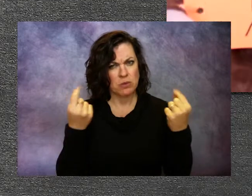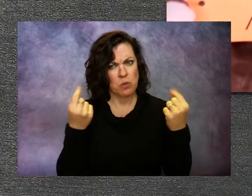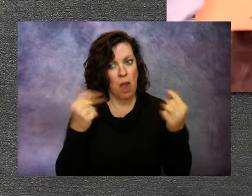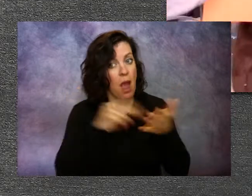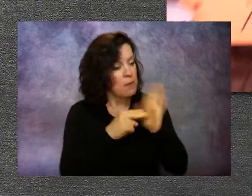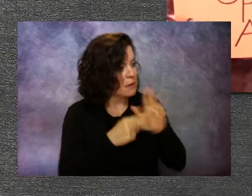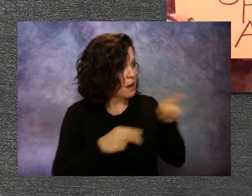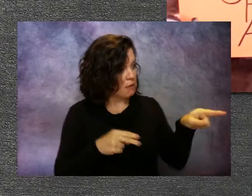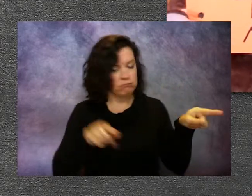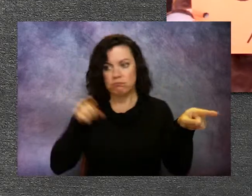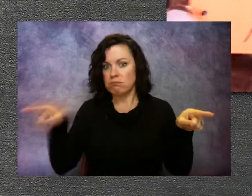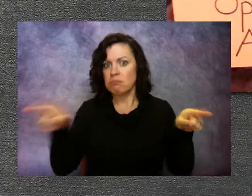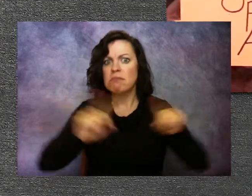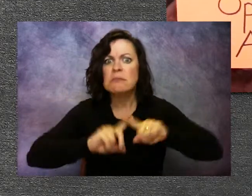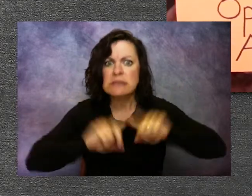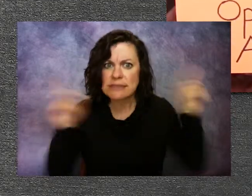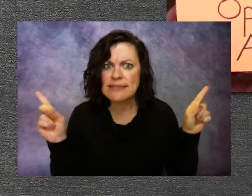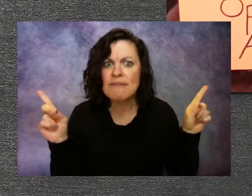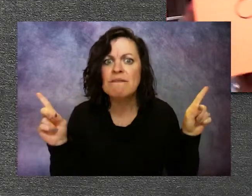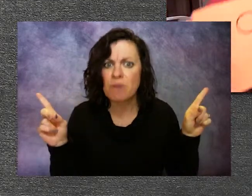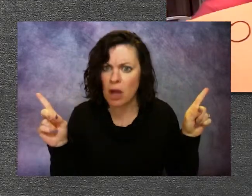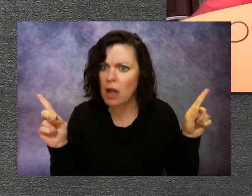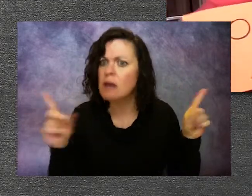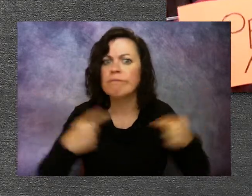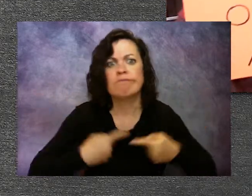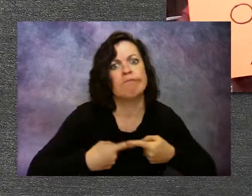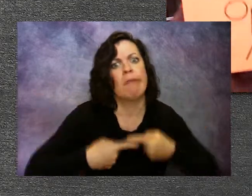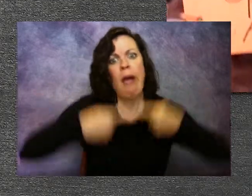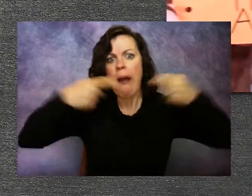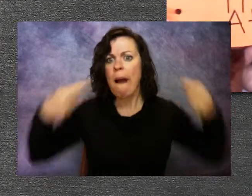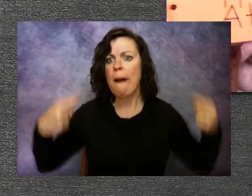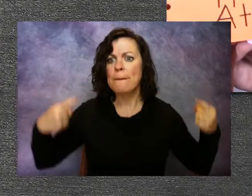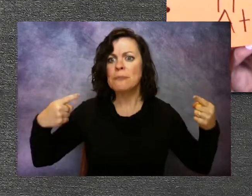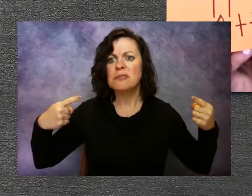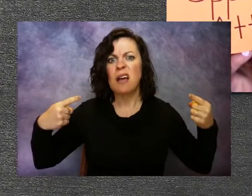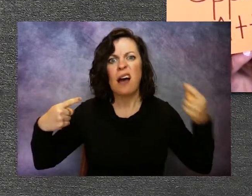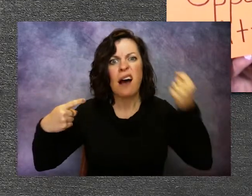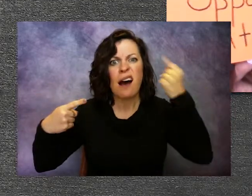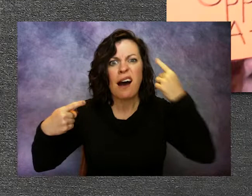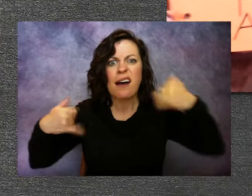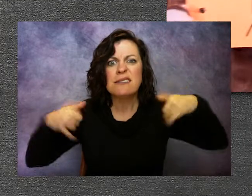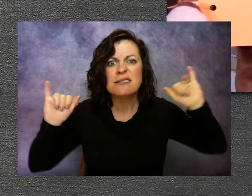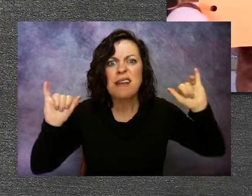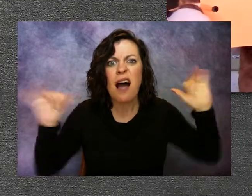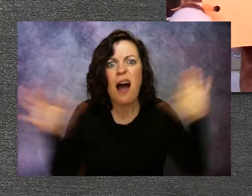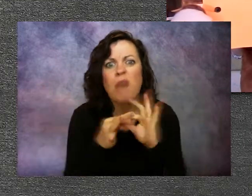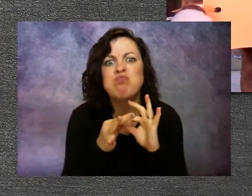or different, meaning, yet, somehow they go together, don't they, George?